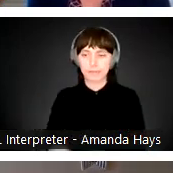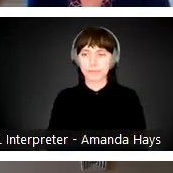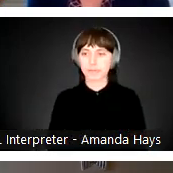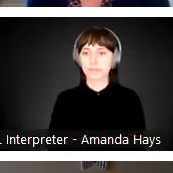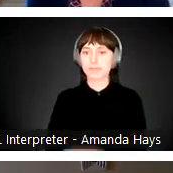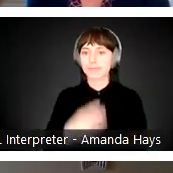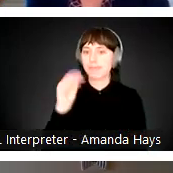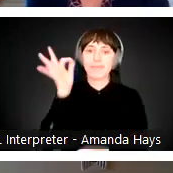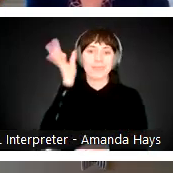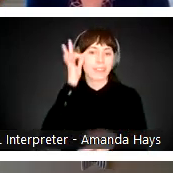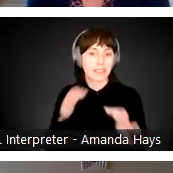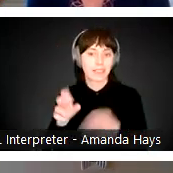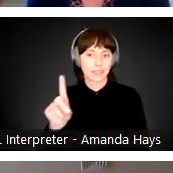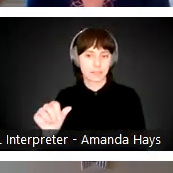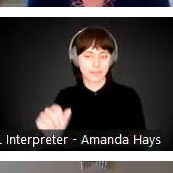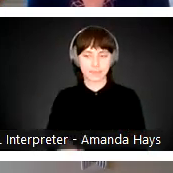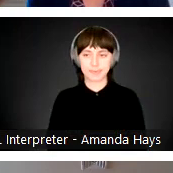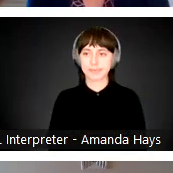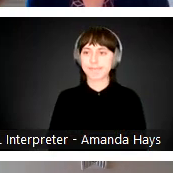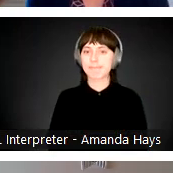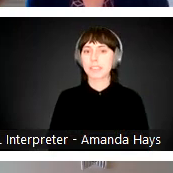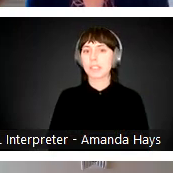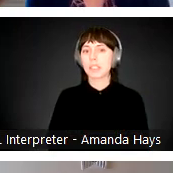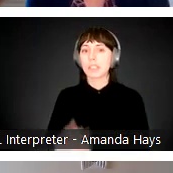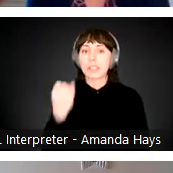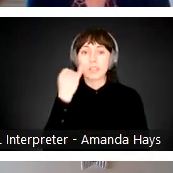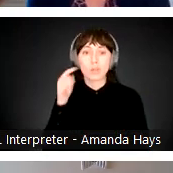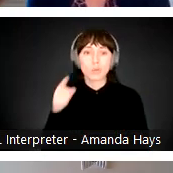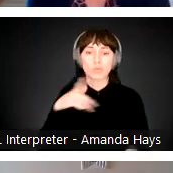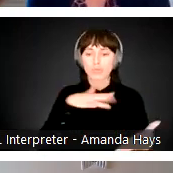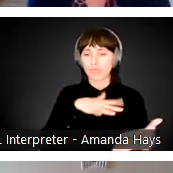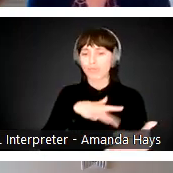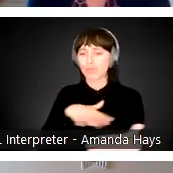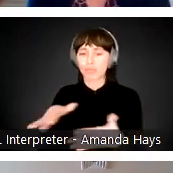the precedent of court cases across all